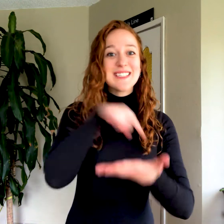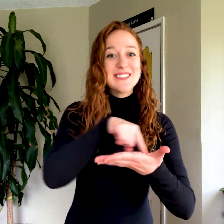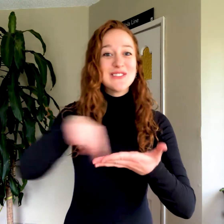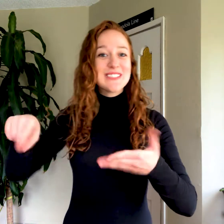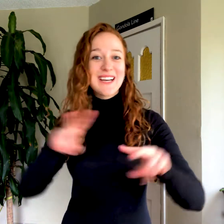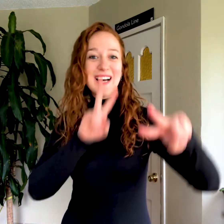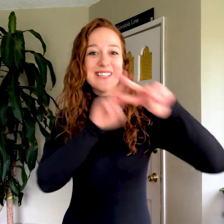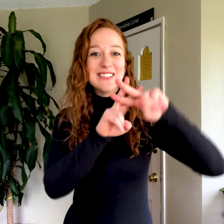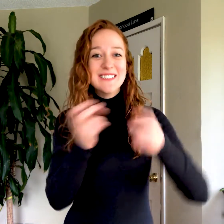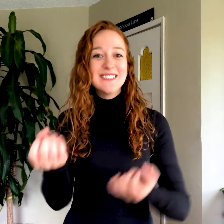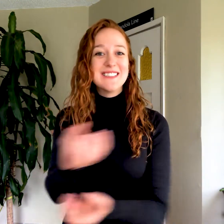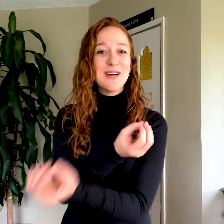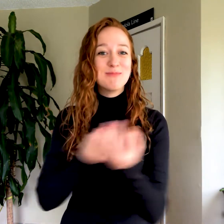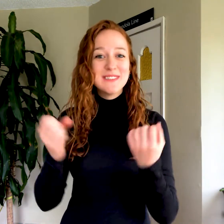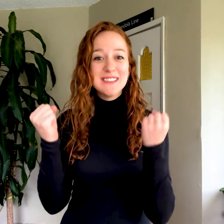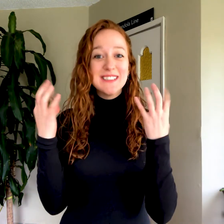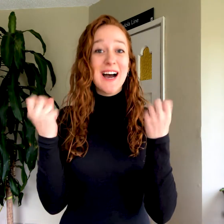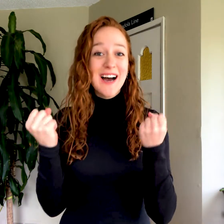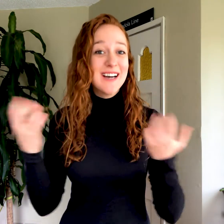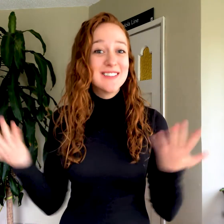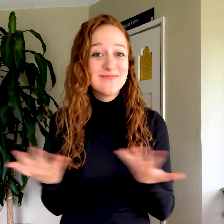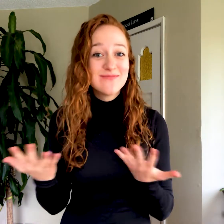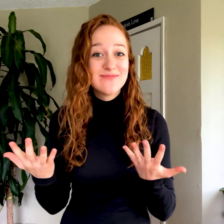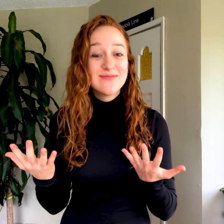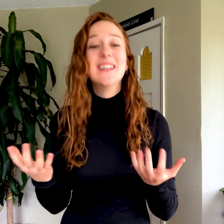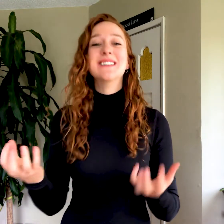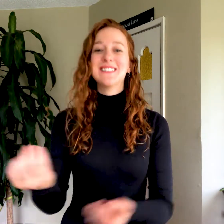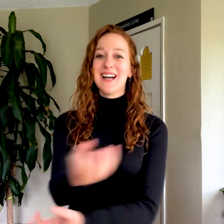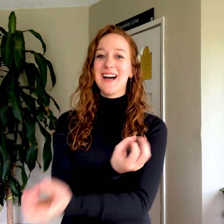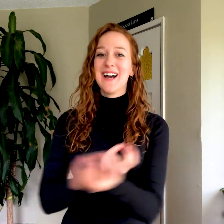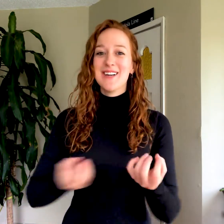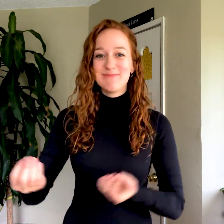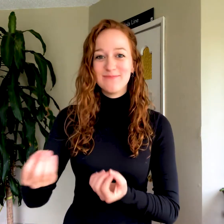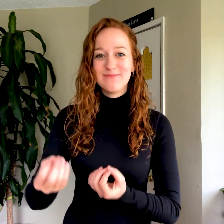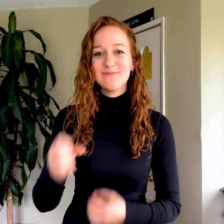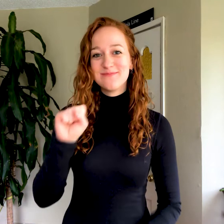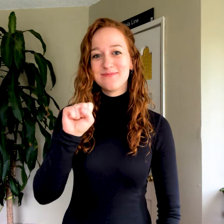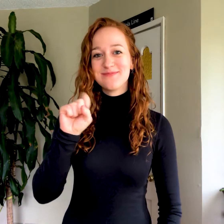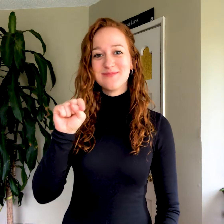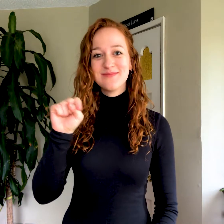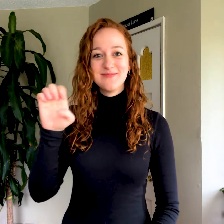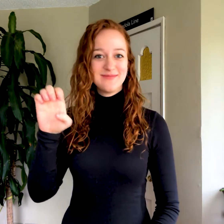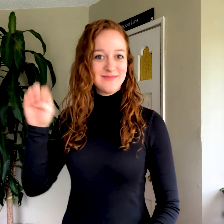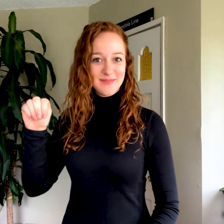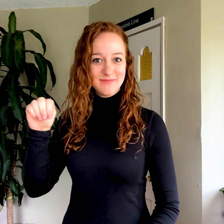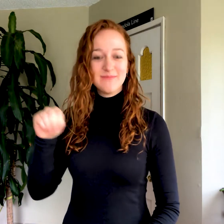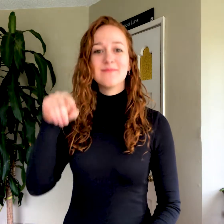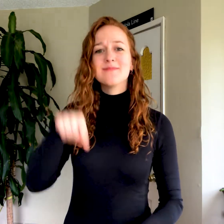This week’s #STEMsigns is... STEM!